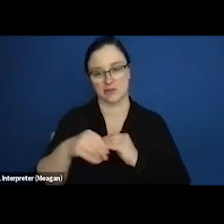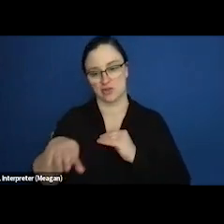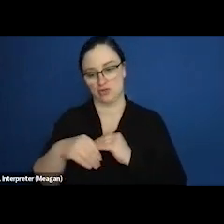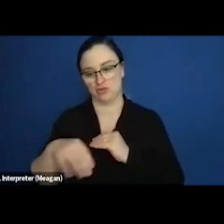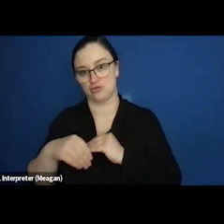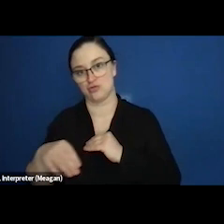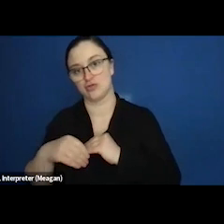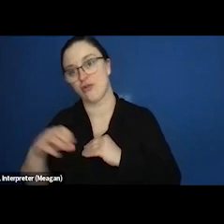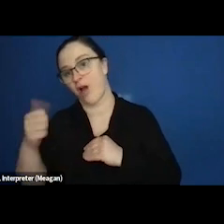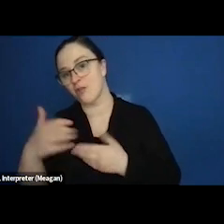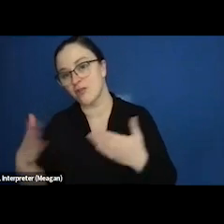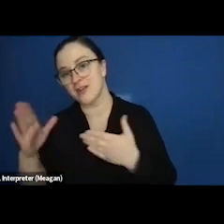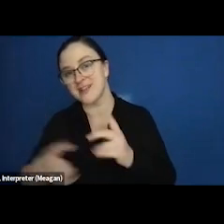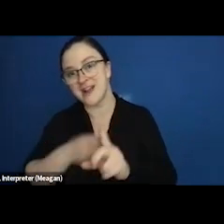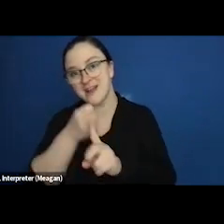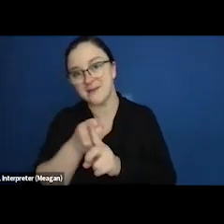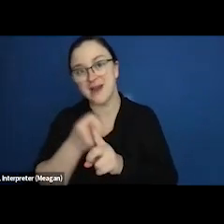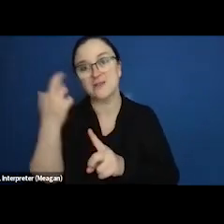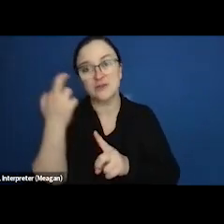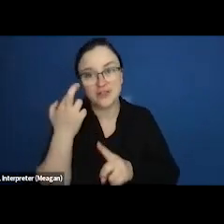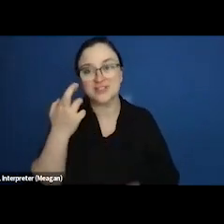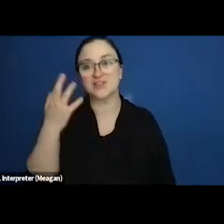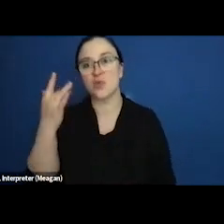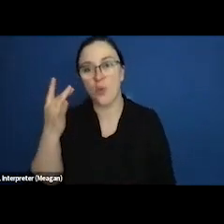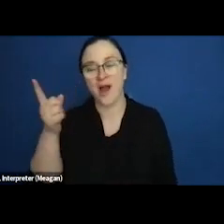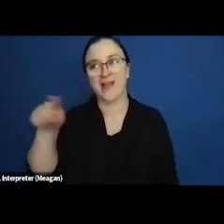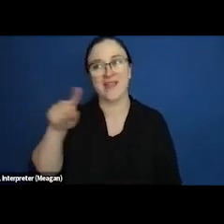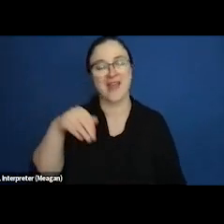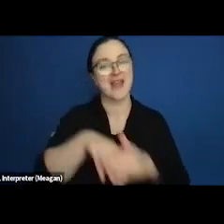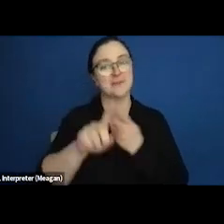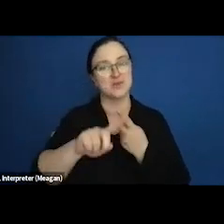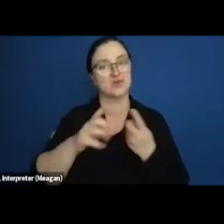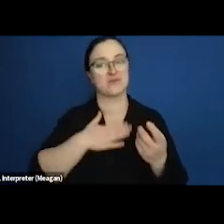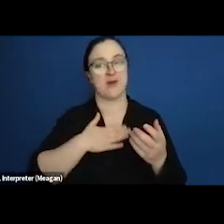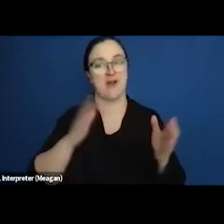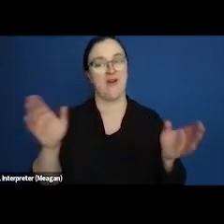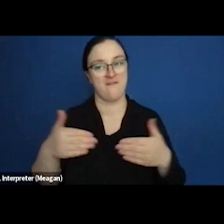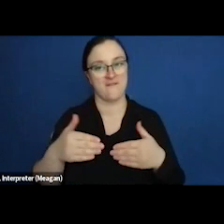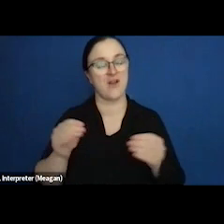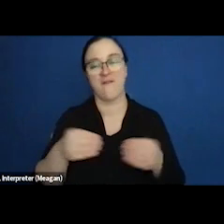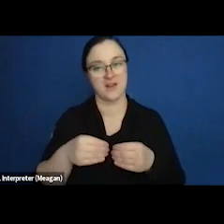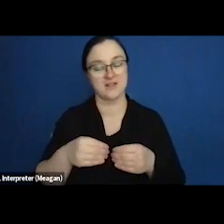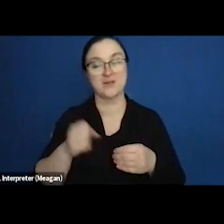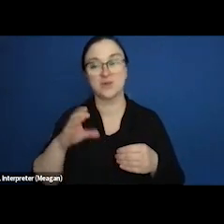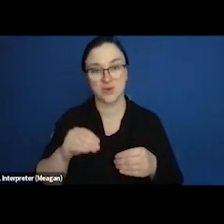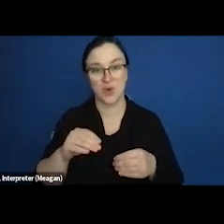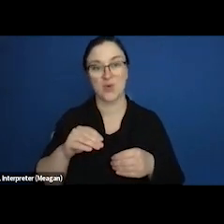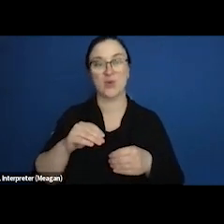That impacted the reason and why it brought them there. And so within our organization, we really just want to ensure